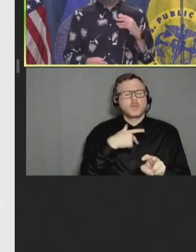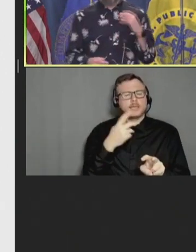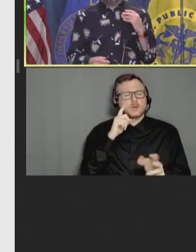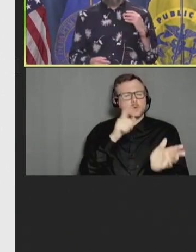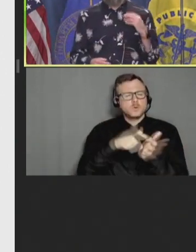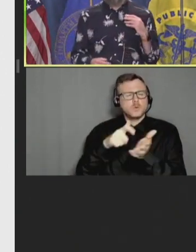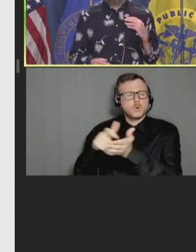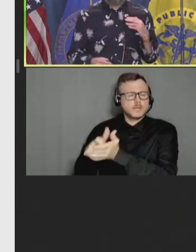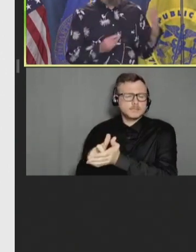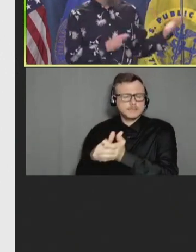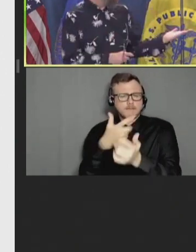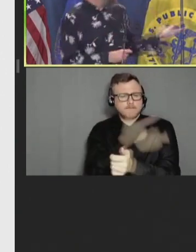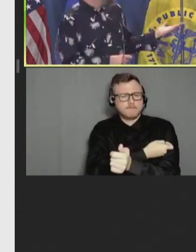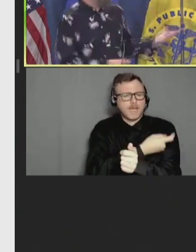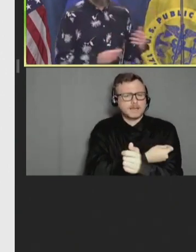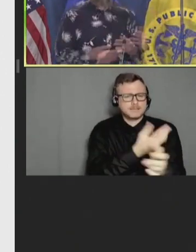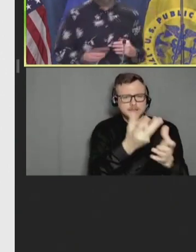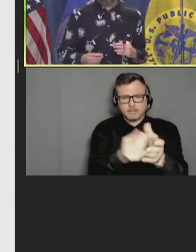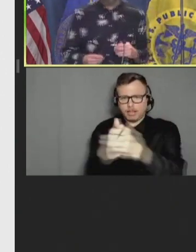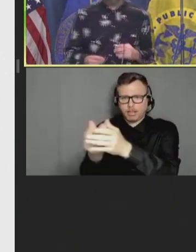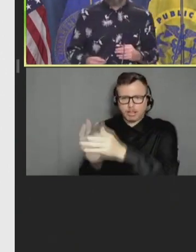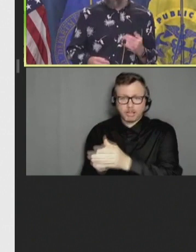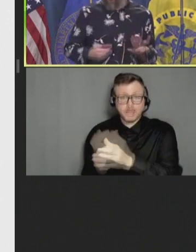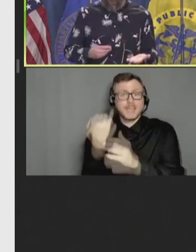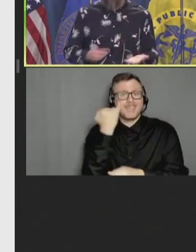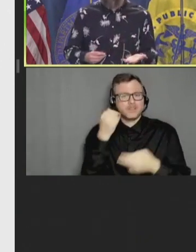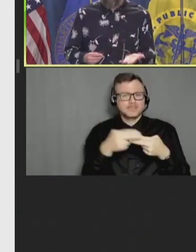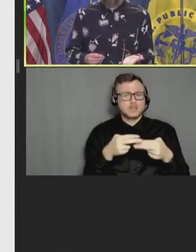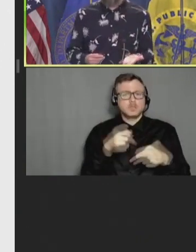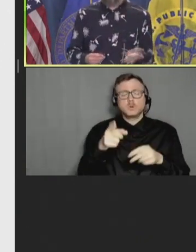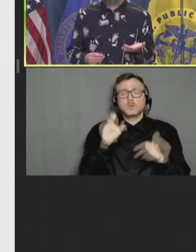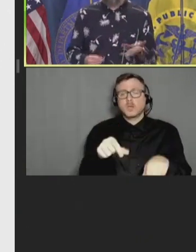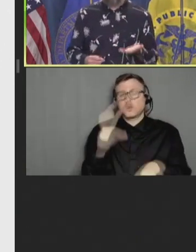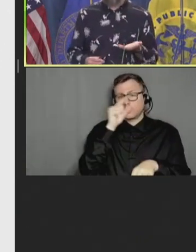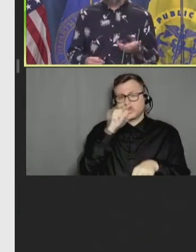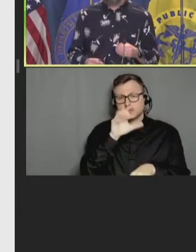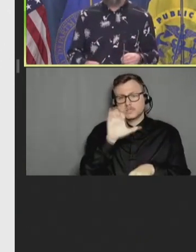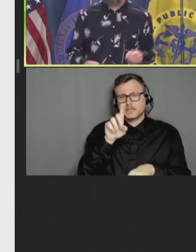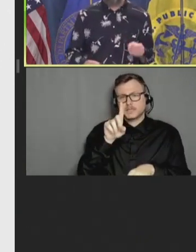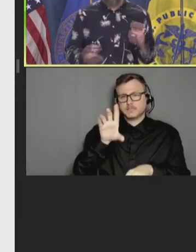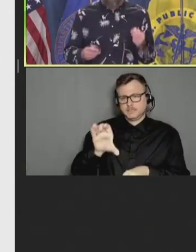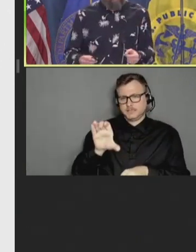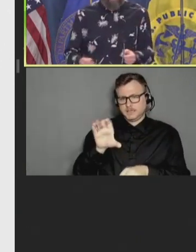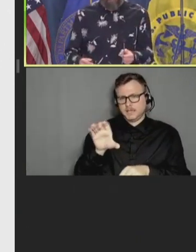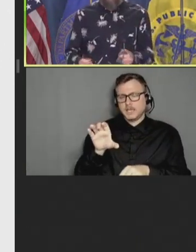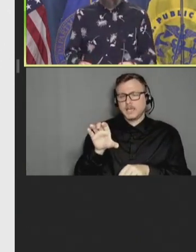So, if I had my slide, if you Google CDC vaccine activity planner,